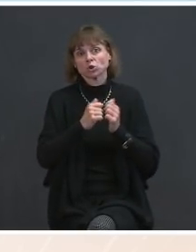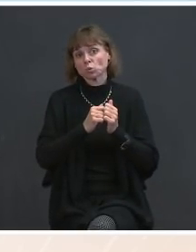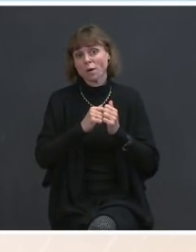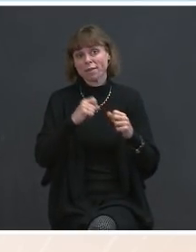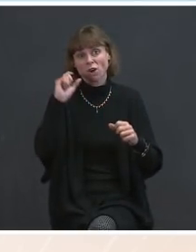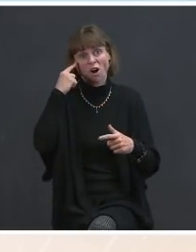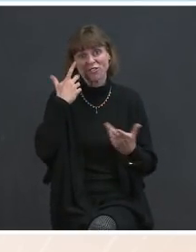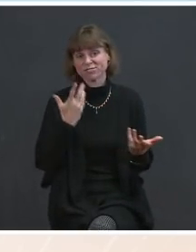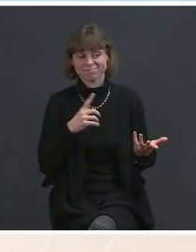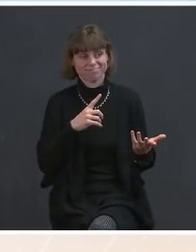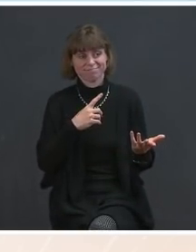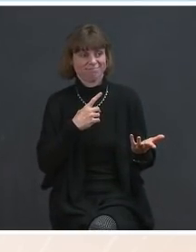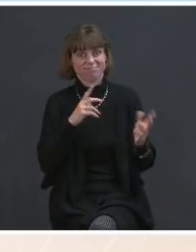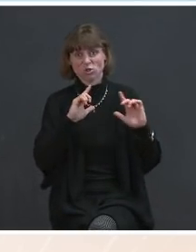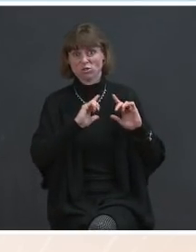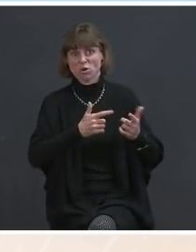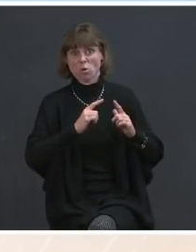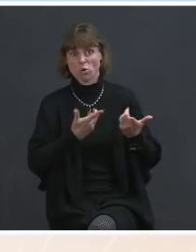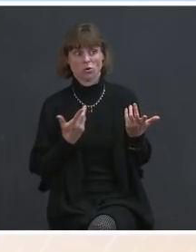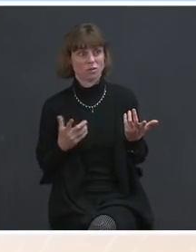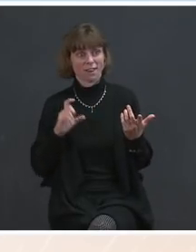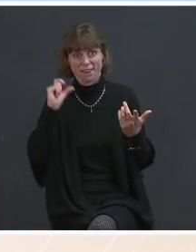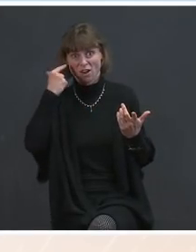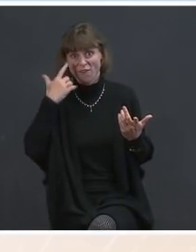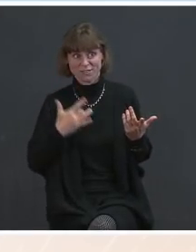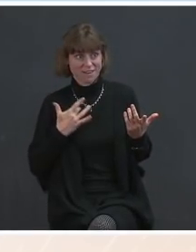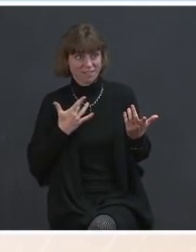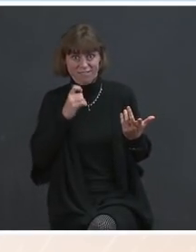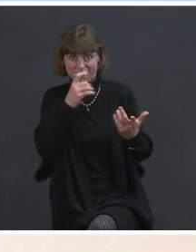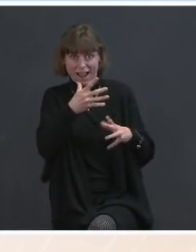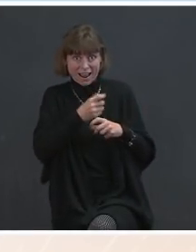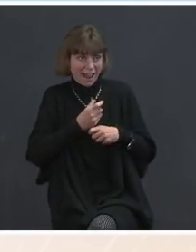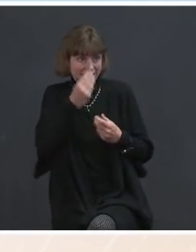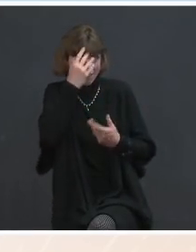They didn't feel they had the information they needed. They didn't know when they were getting vaccine supply.